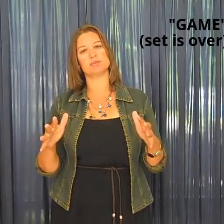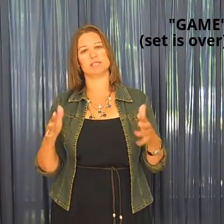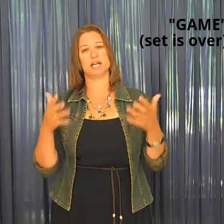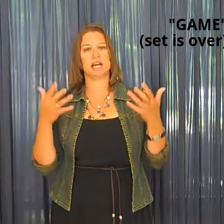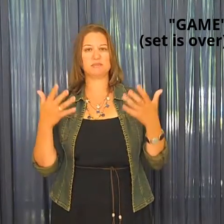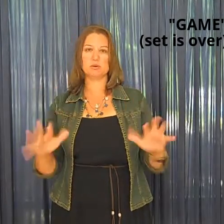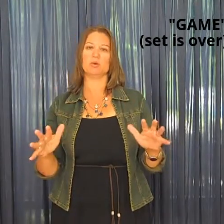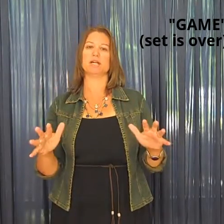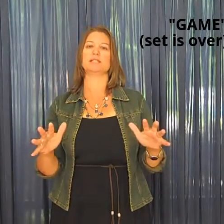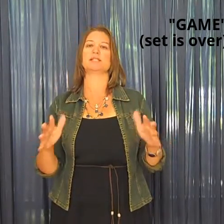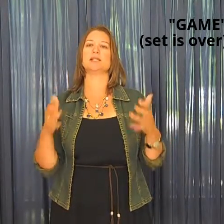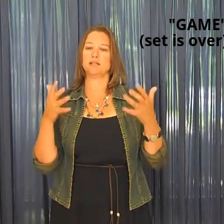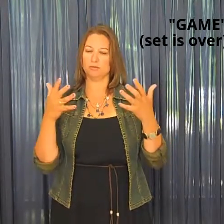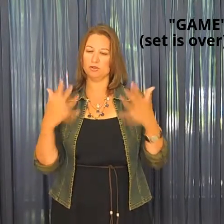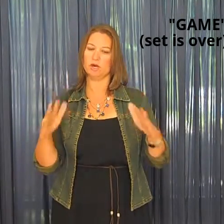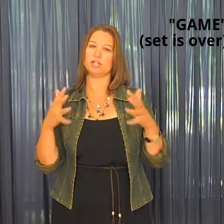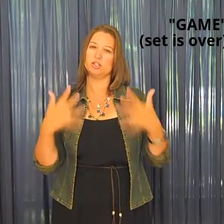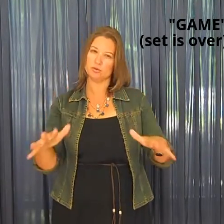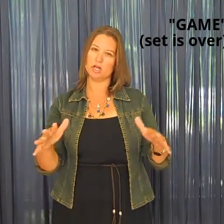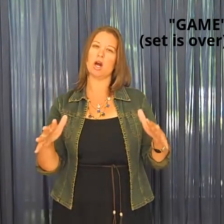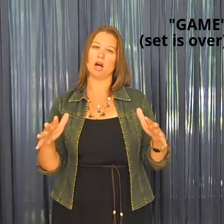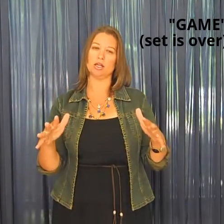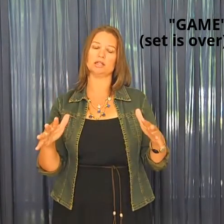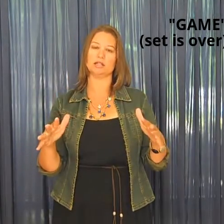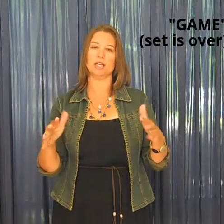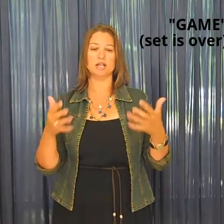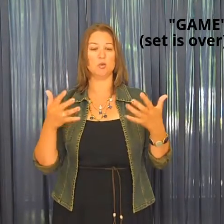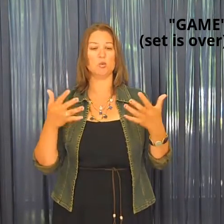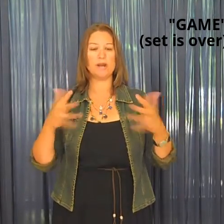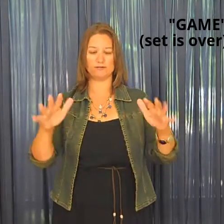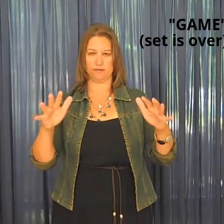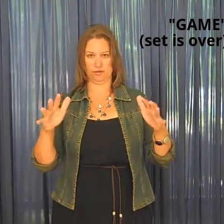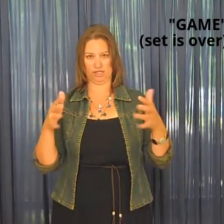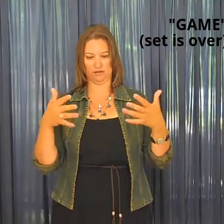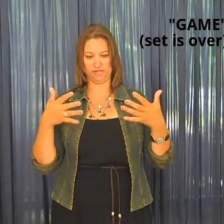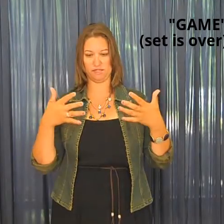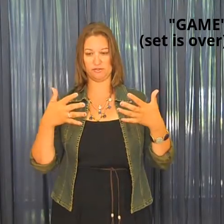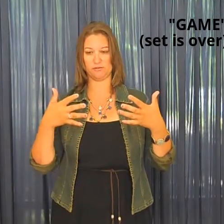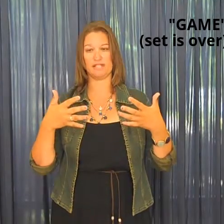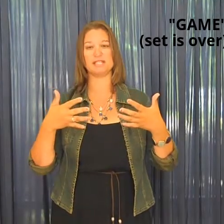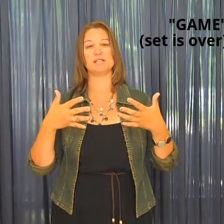times, once, you want to do it hard, and away from yourself as if you are flicking